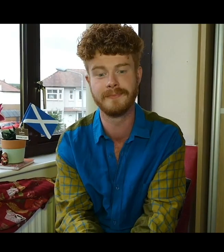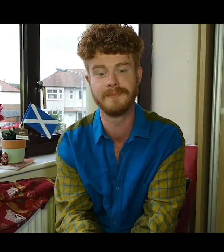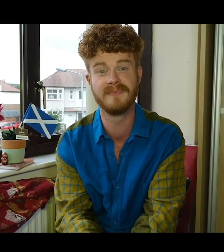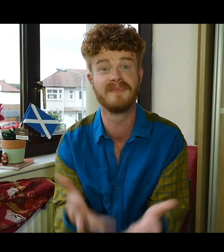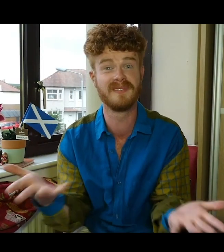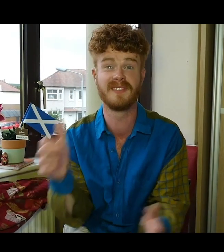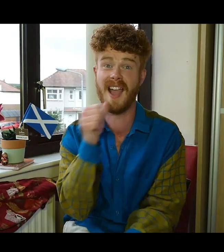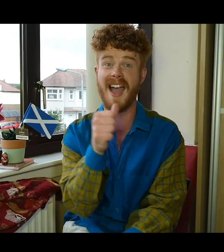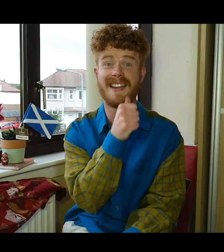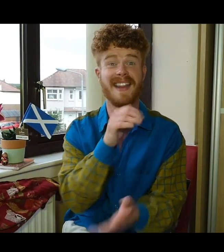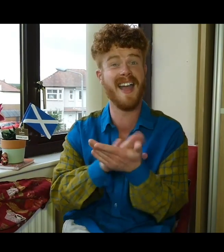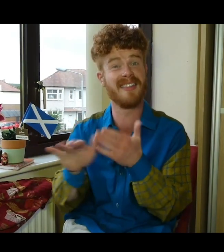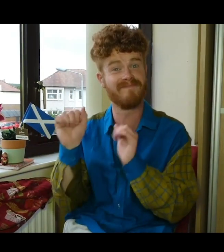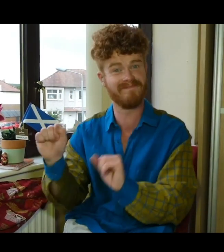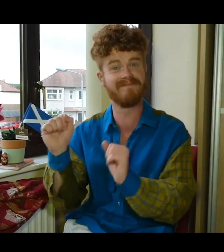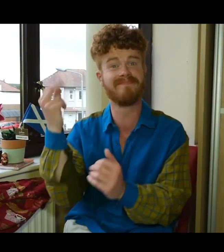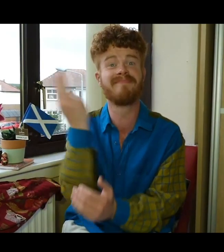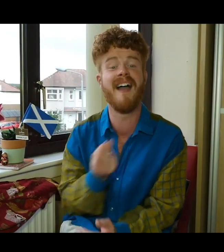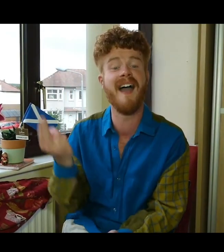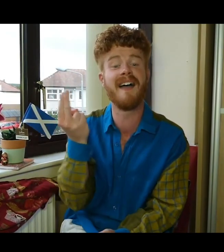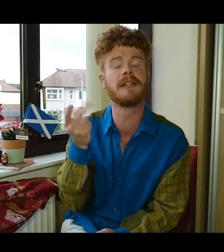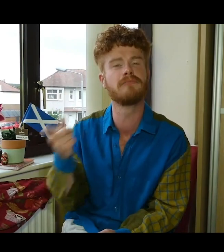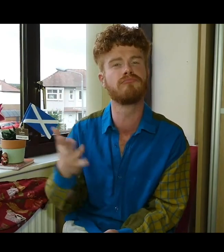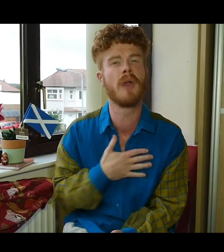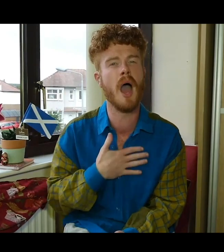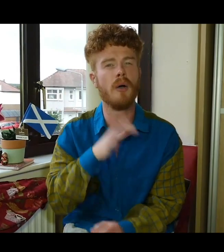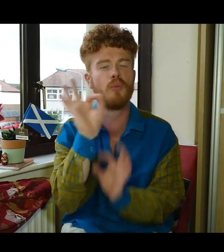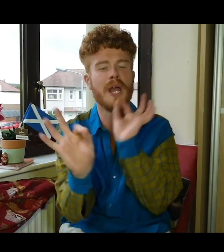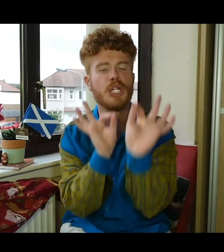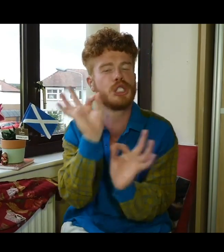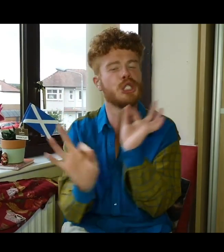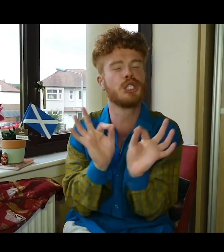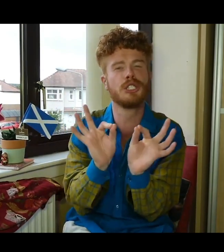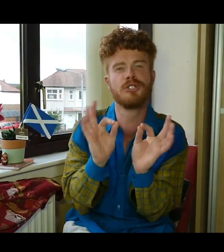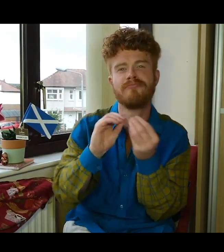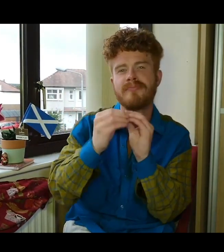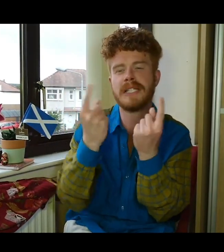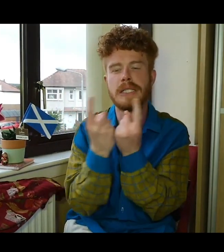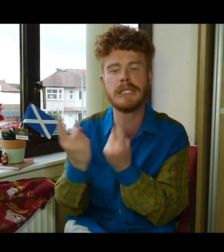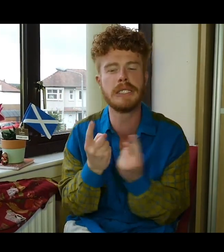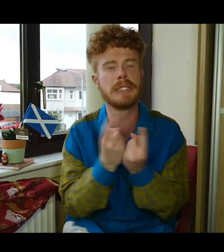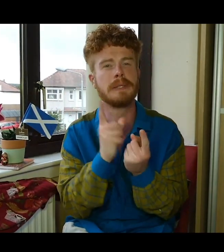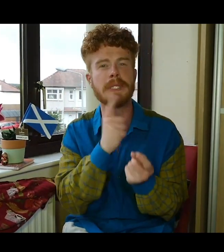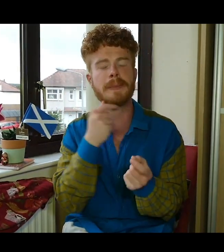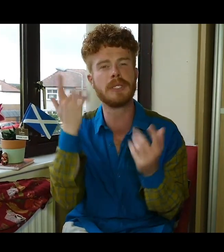Auntie Heather's art is like that. She likes putting questions up and things that make people think.